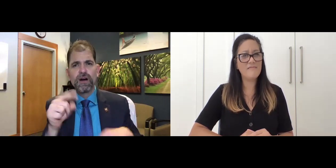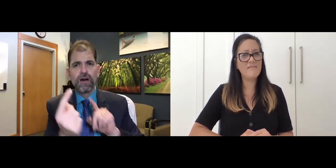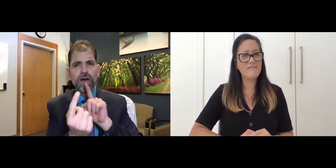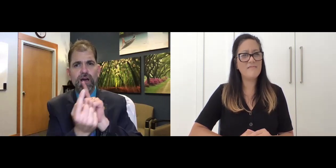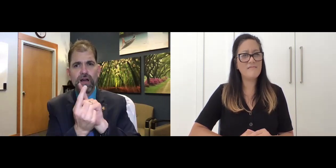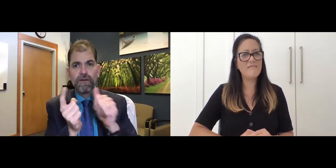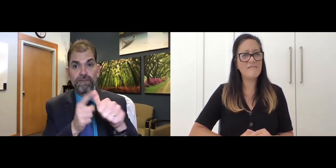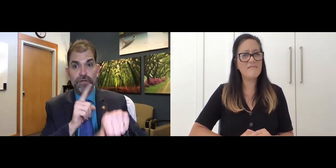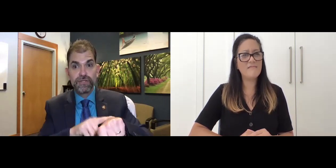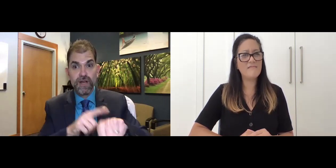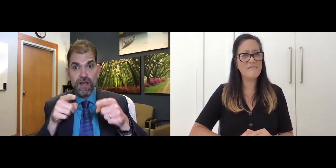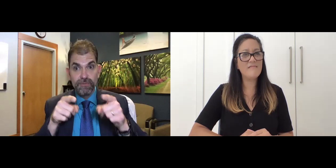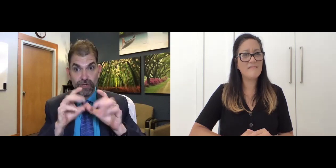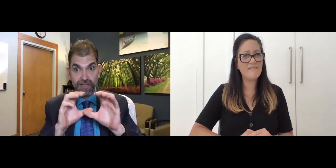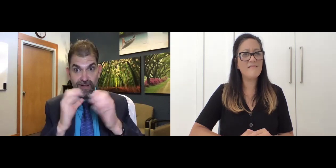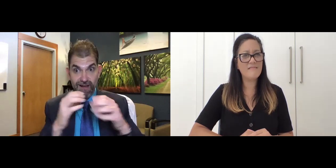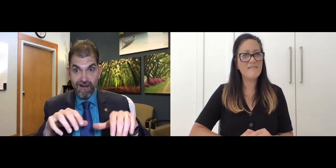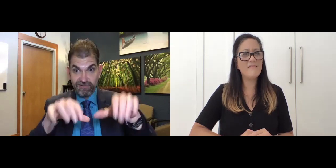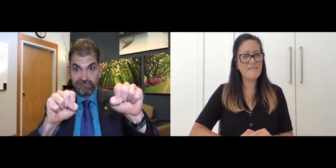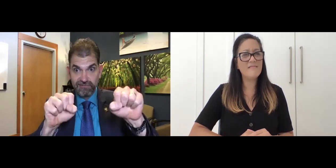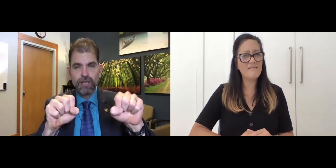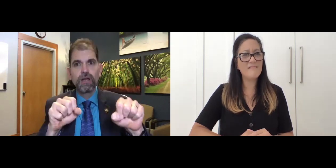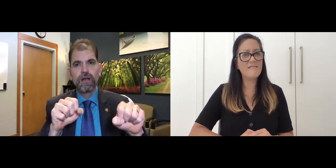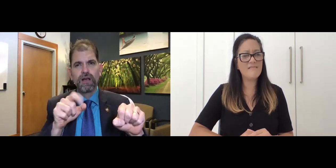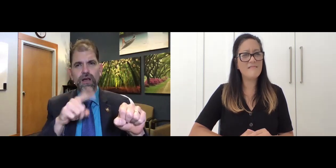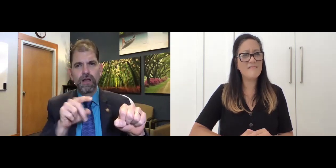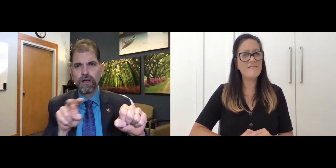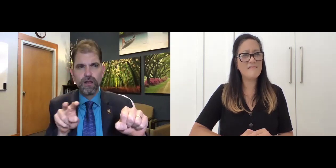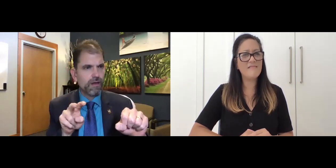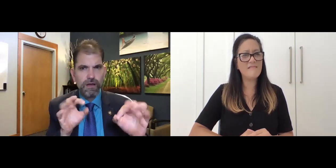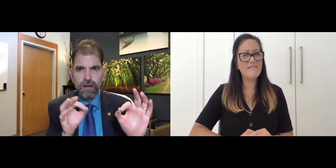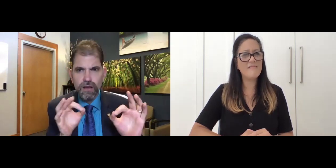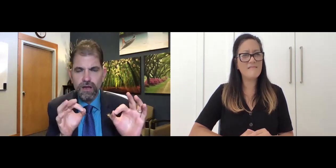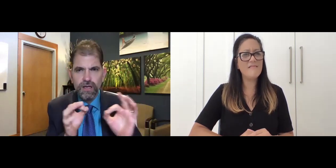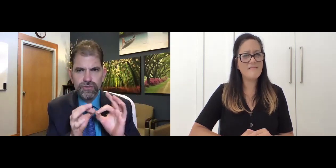would arise in my studies and I'd show up in class with my interpreter and they